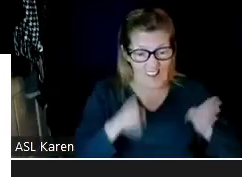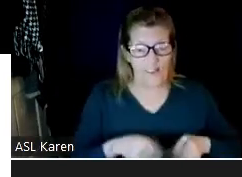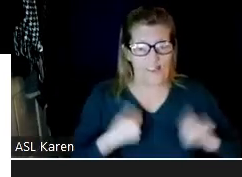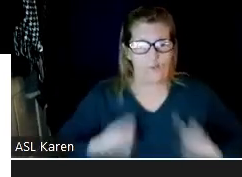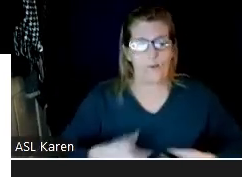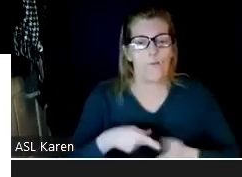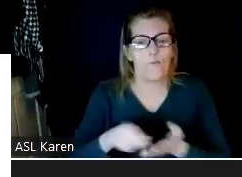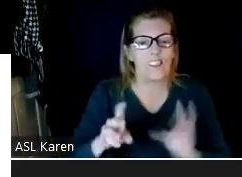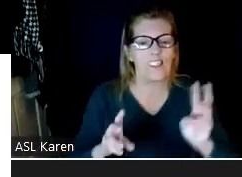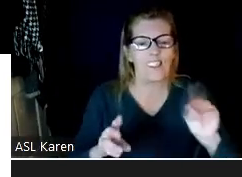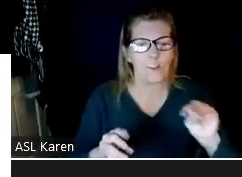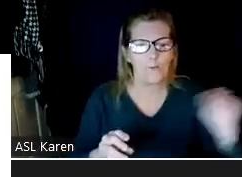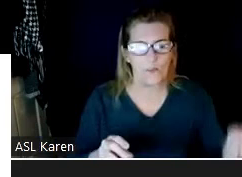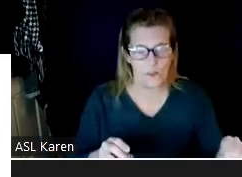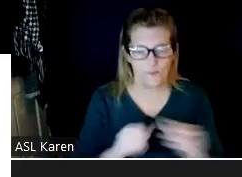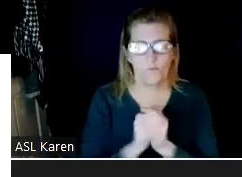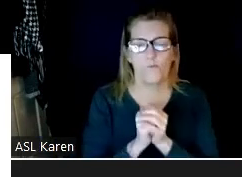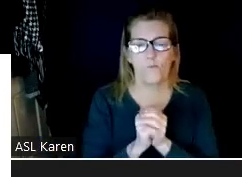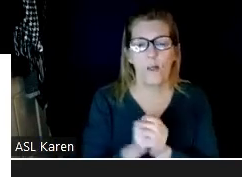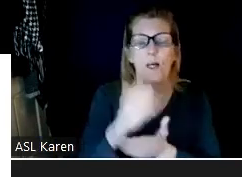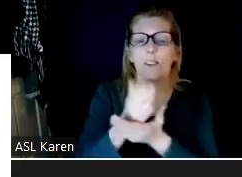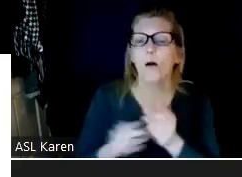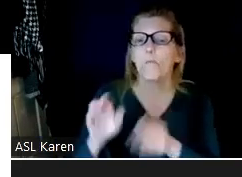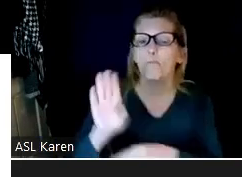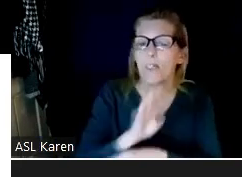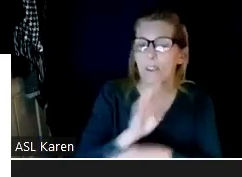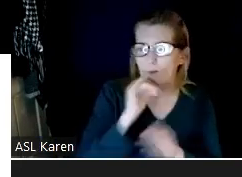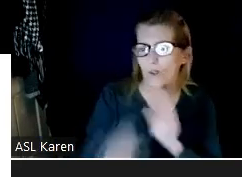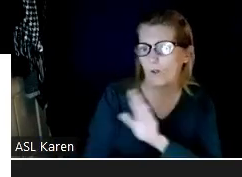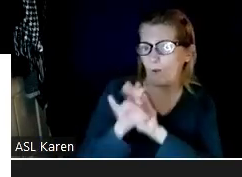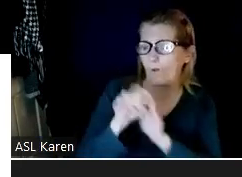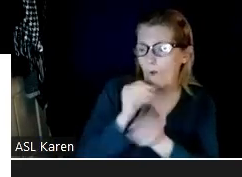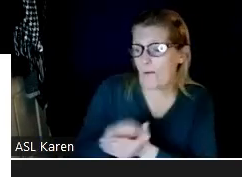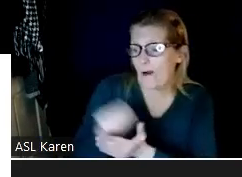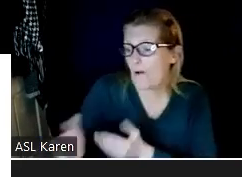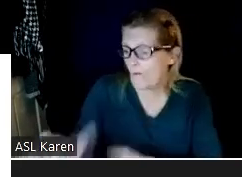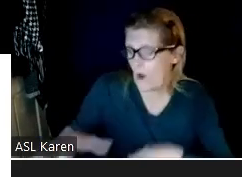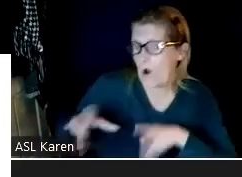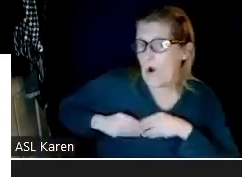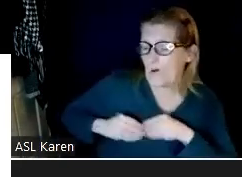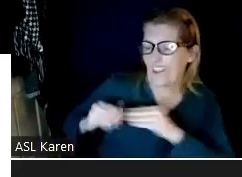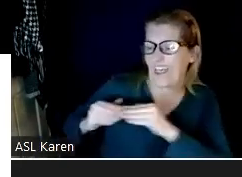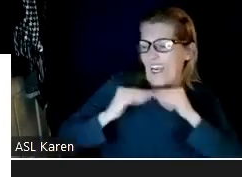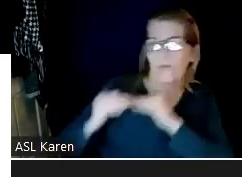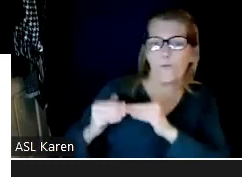15:19:02 Some businesses will choose to purchase or create their own equivalent plan, versus